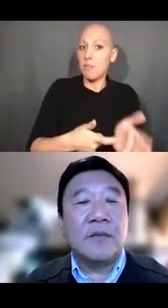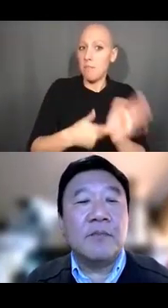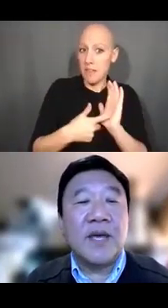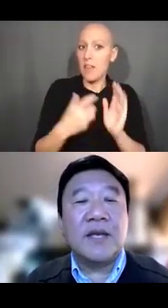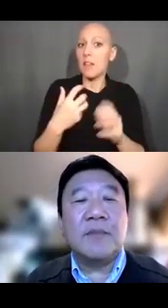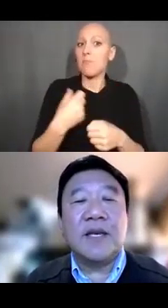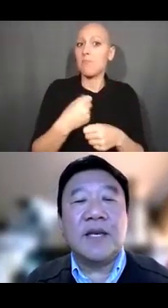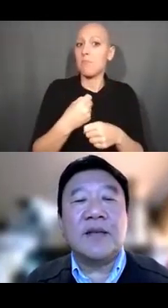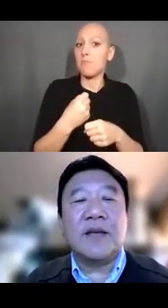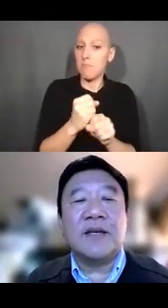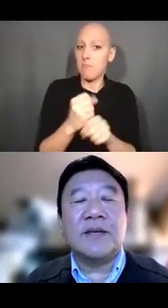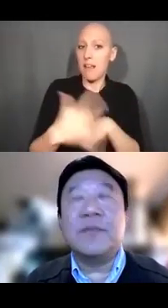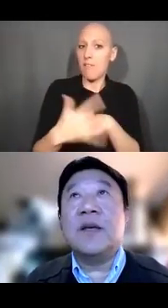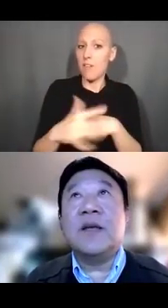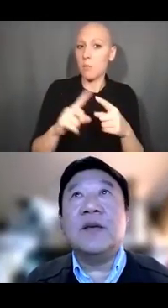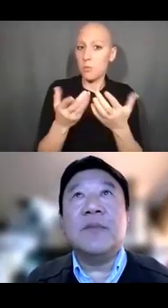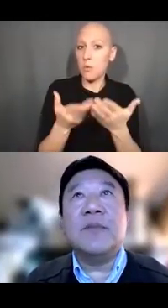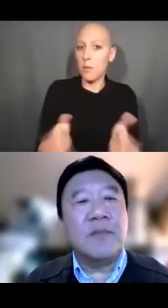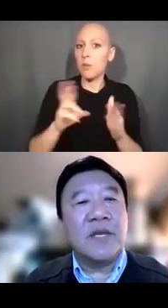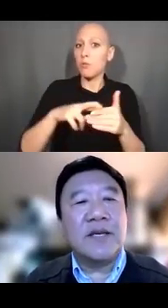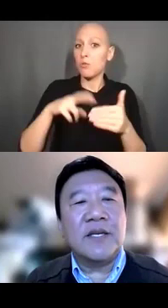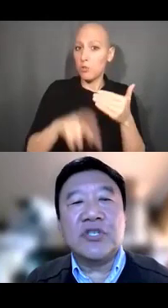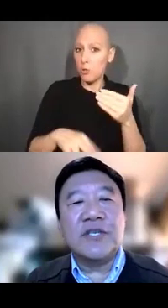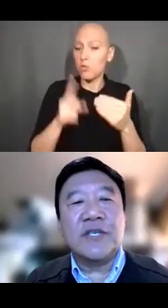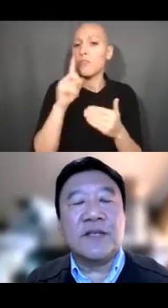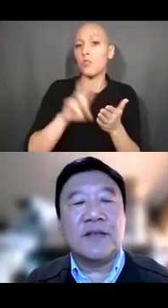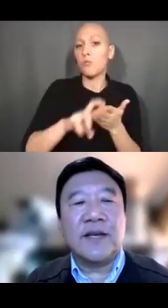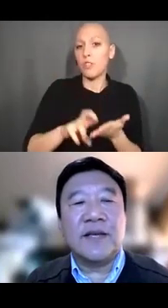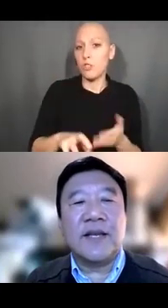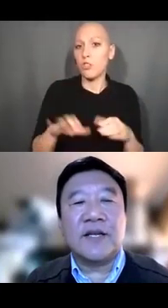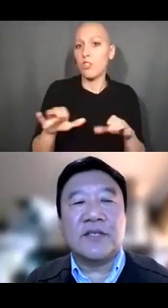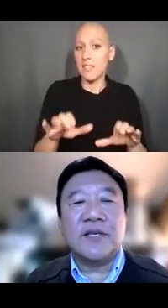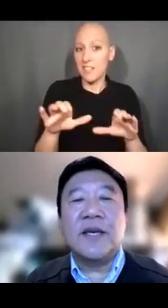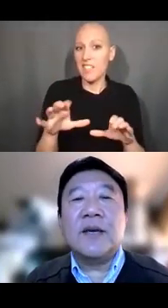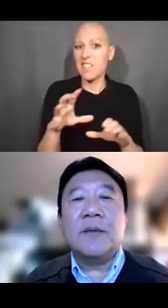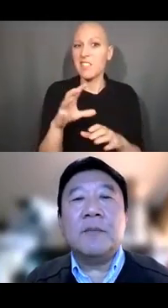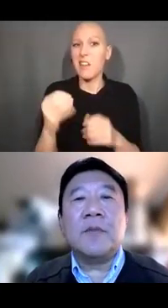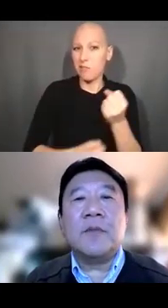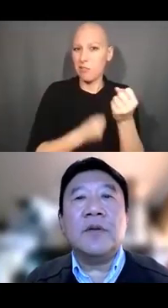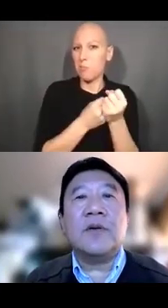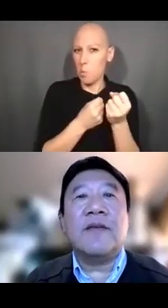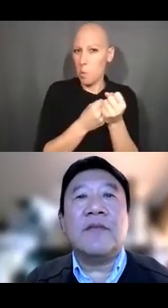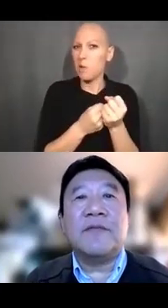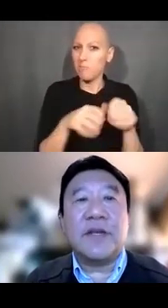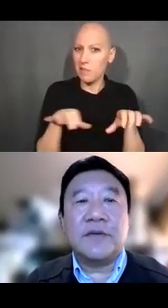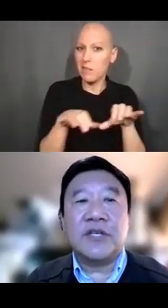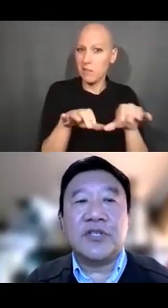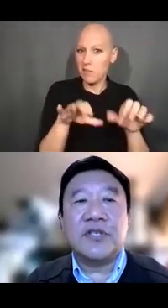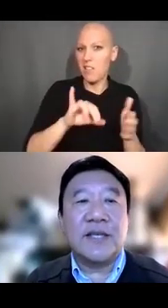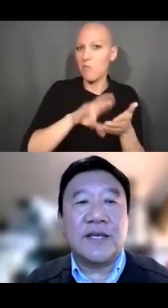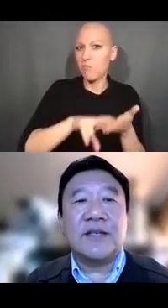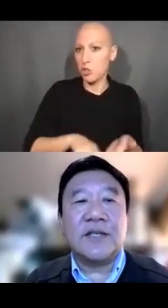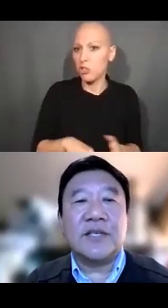There are many, many initiatives in the like that actually have their foundations in data